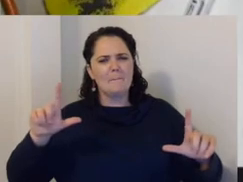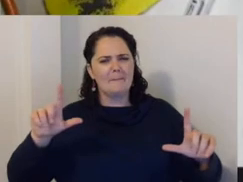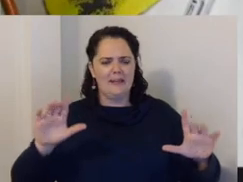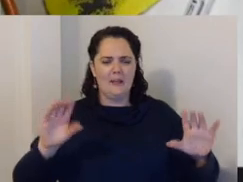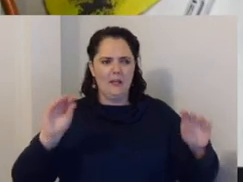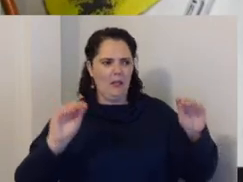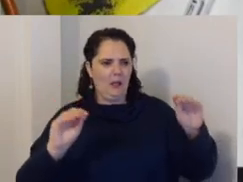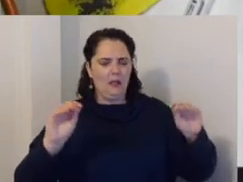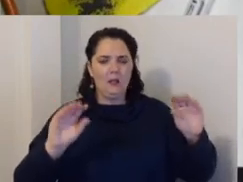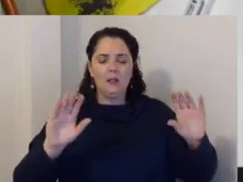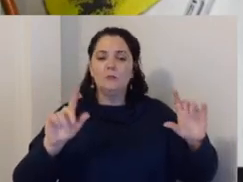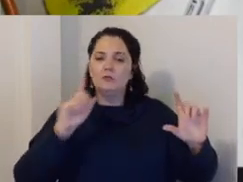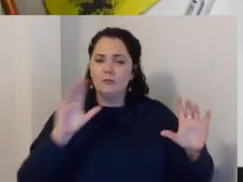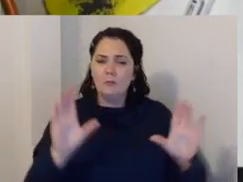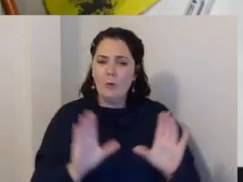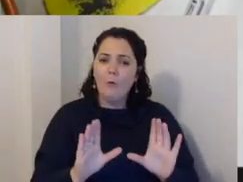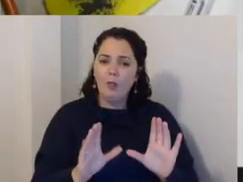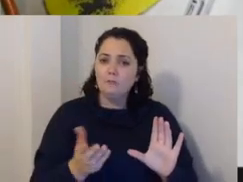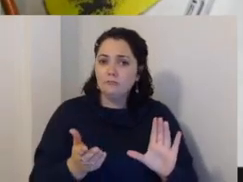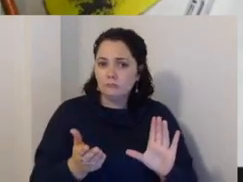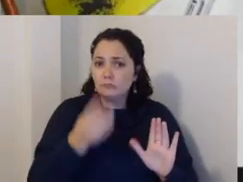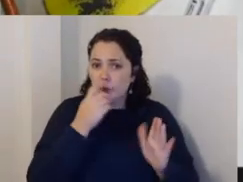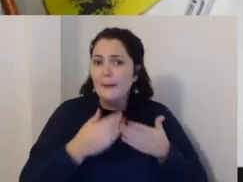little bit to make it a little bit more manageable so you can get in there and get some of the